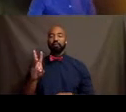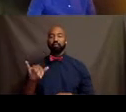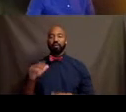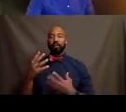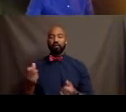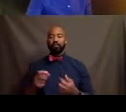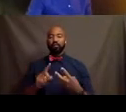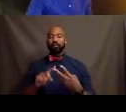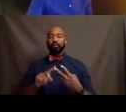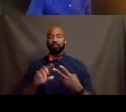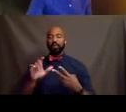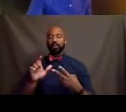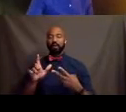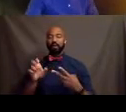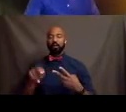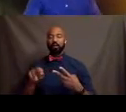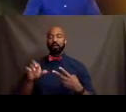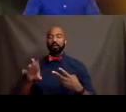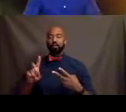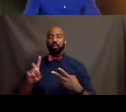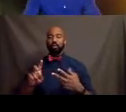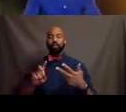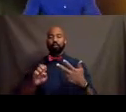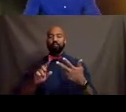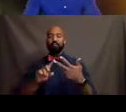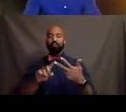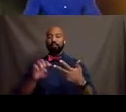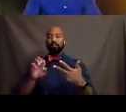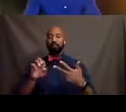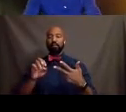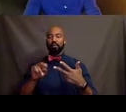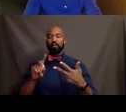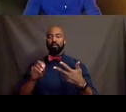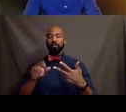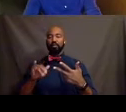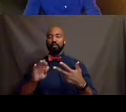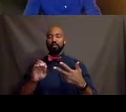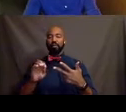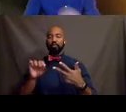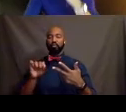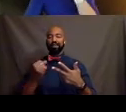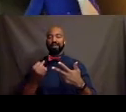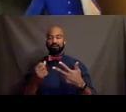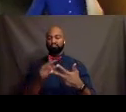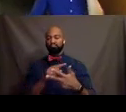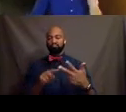are some of the leaders in our nation that have provided some guidelines to us. The University of California San Francisco